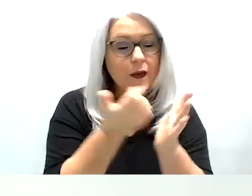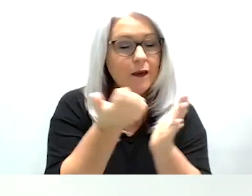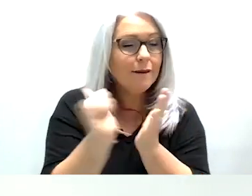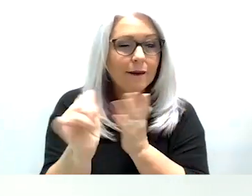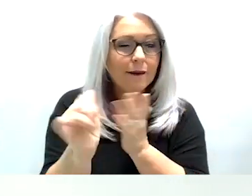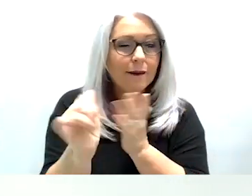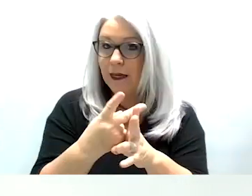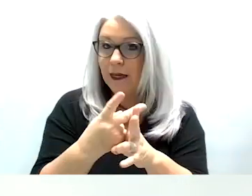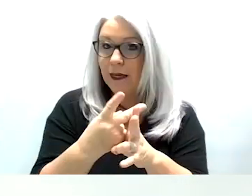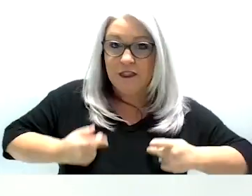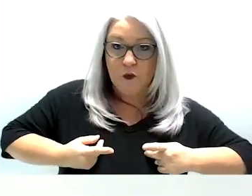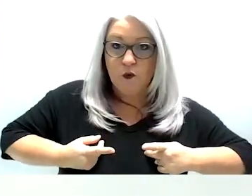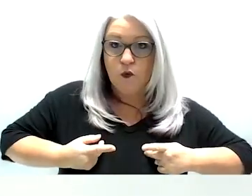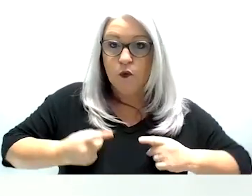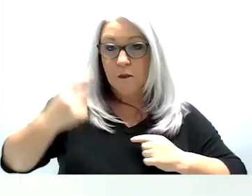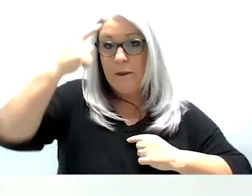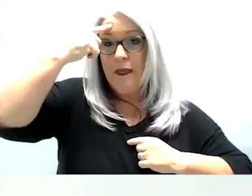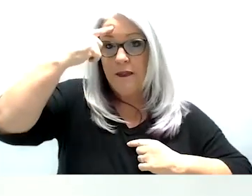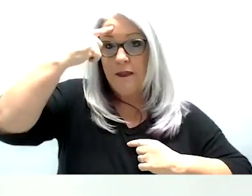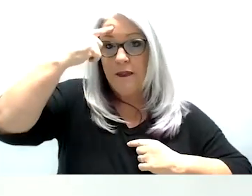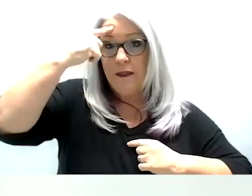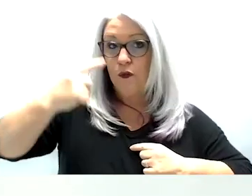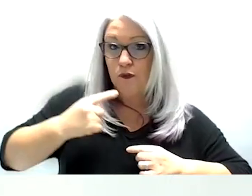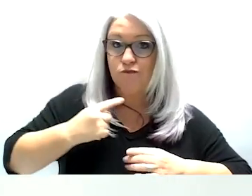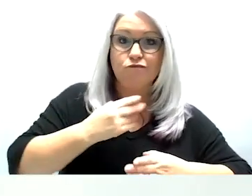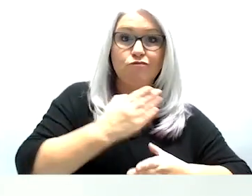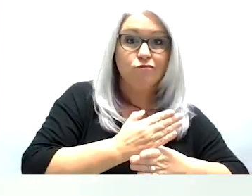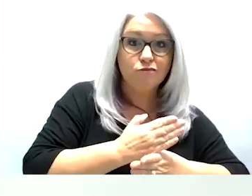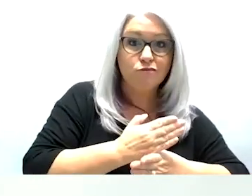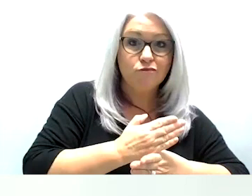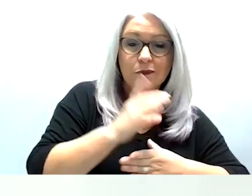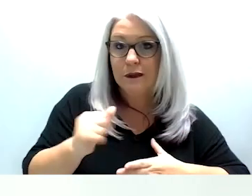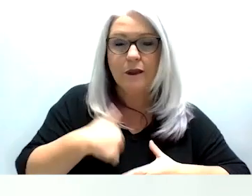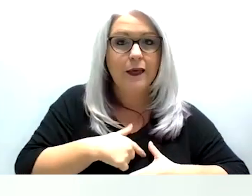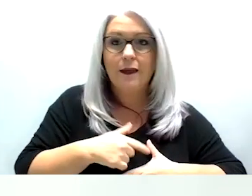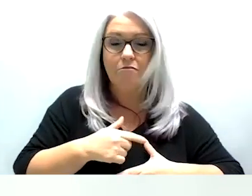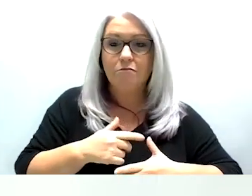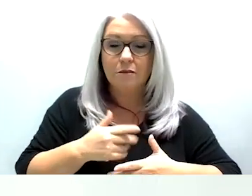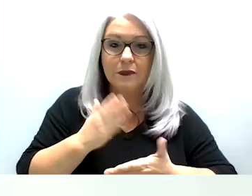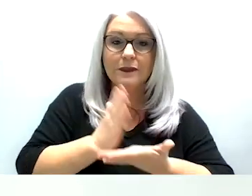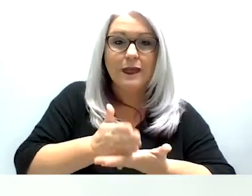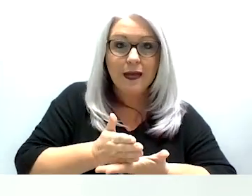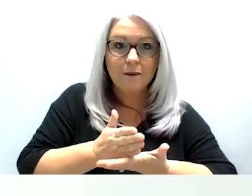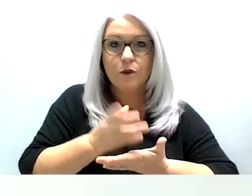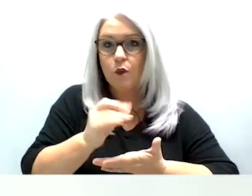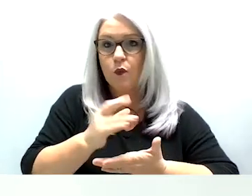mental impairment that impairs a major life activity. And so a major life activity is a really